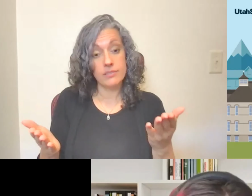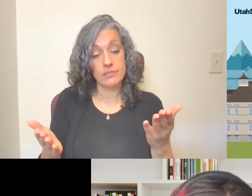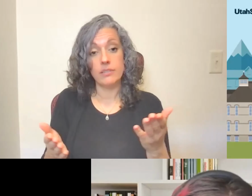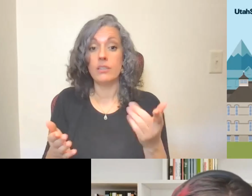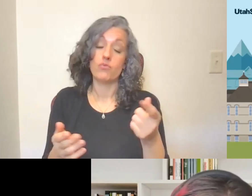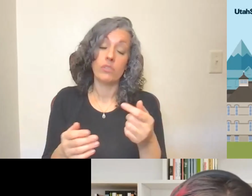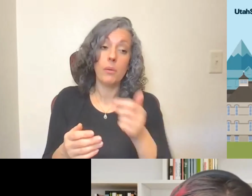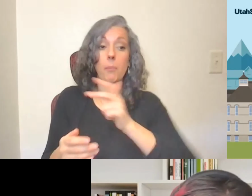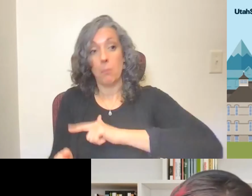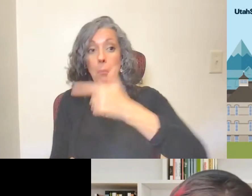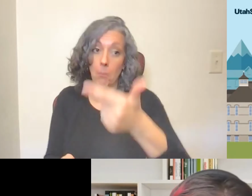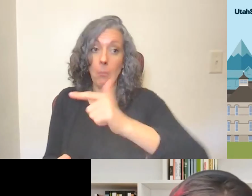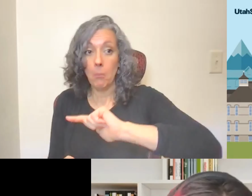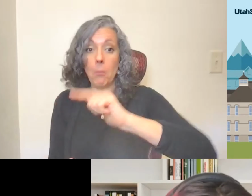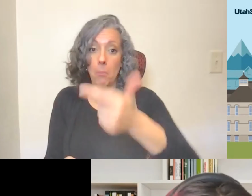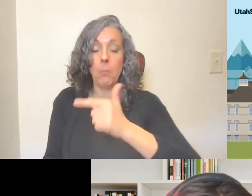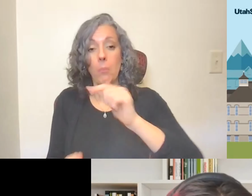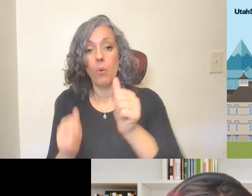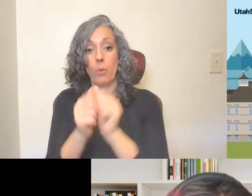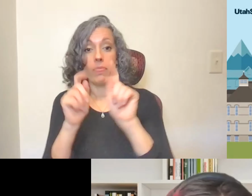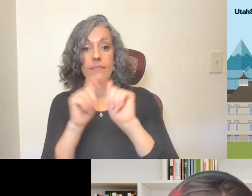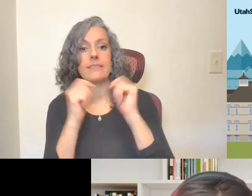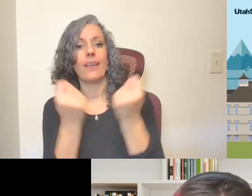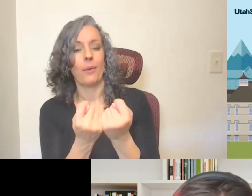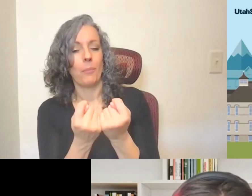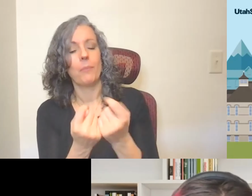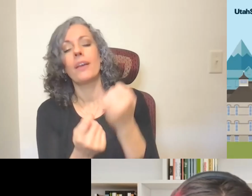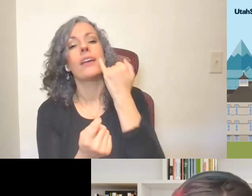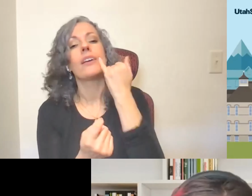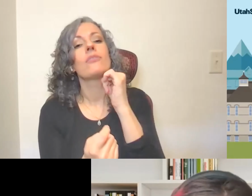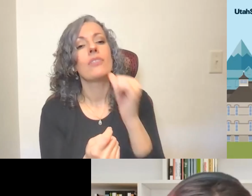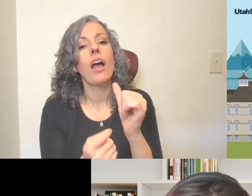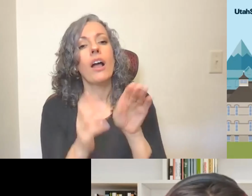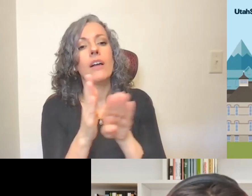with the developer team. And if not, it would be the developer who will have to design that.